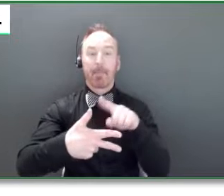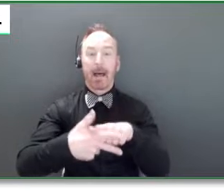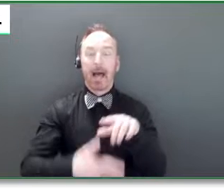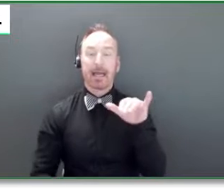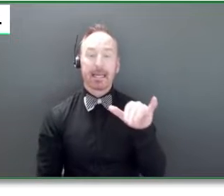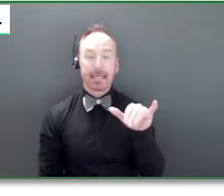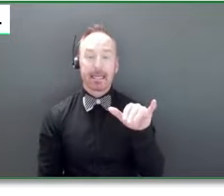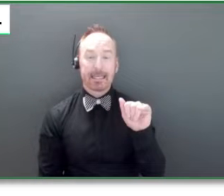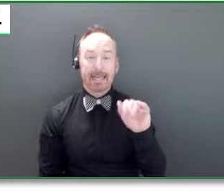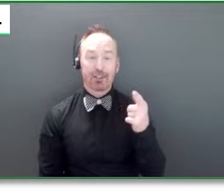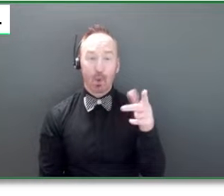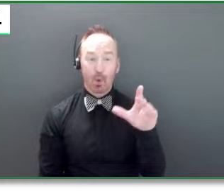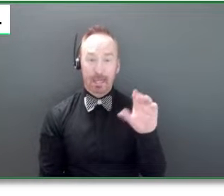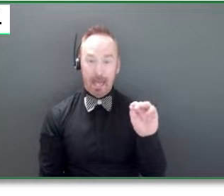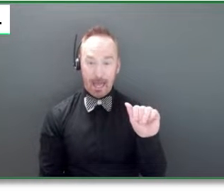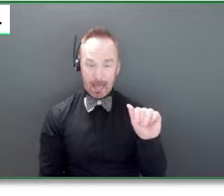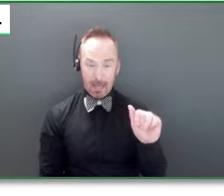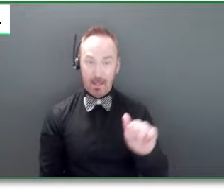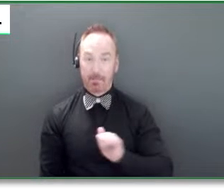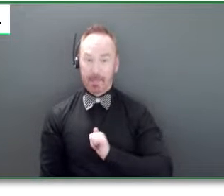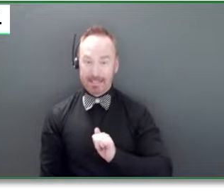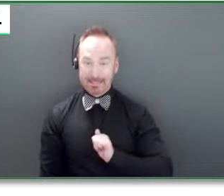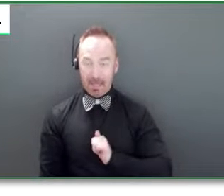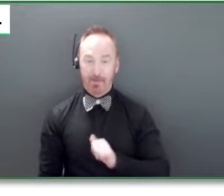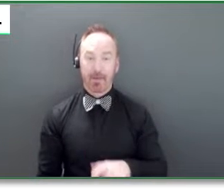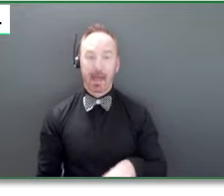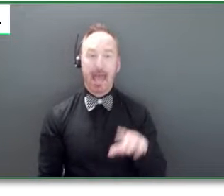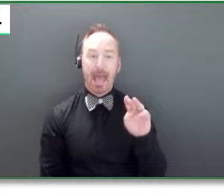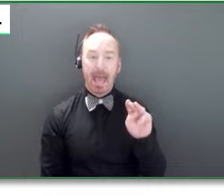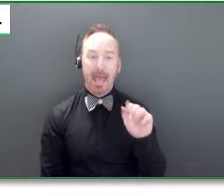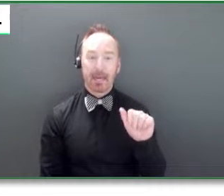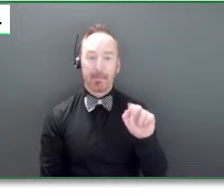myself, and Manjit. Yashoda and Manjit were responsible